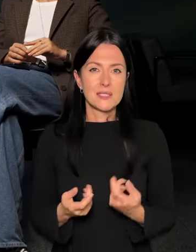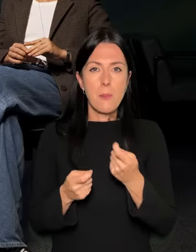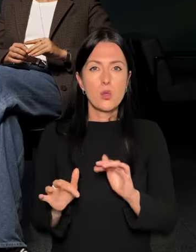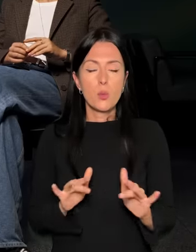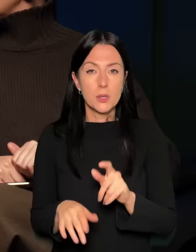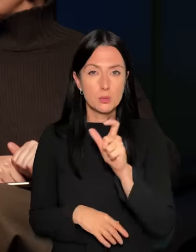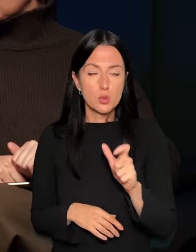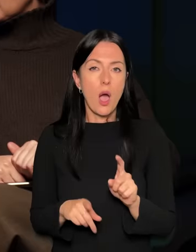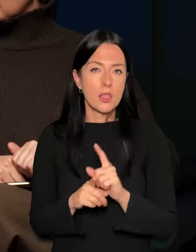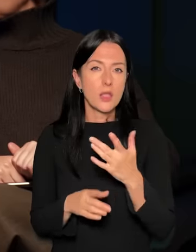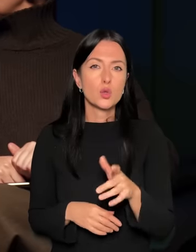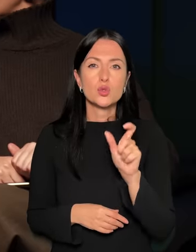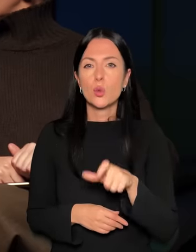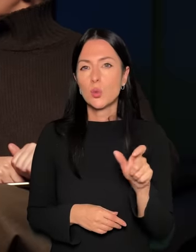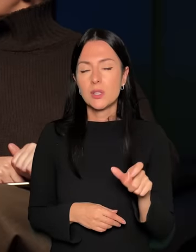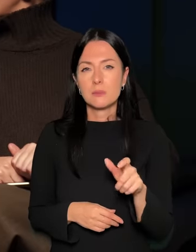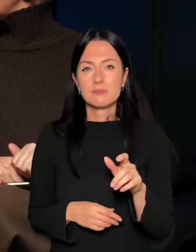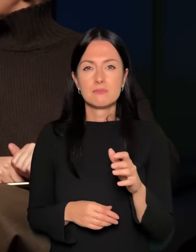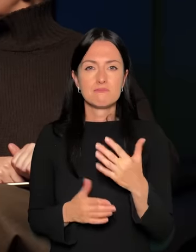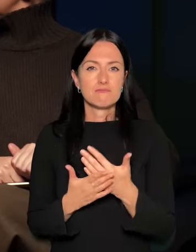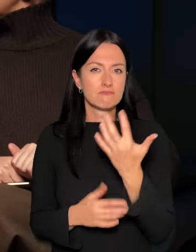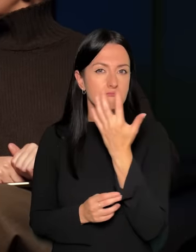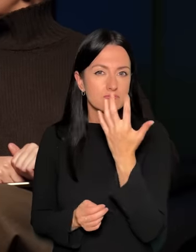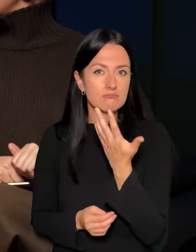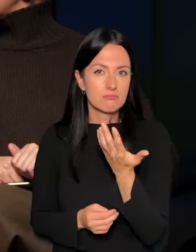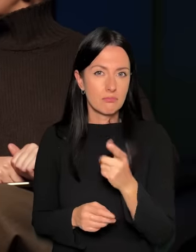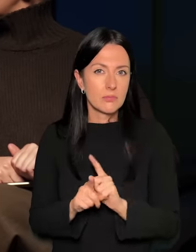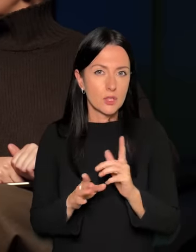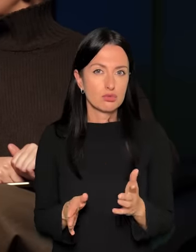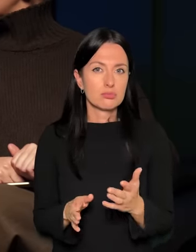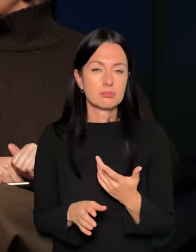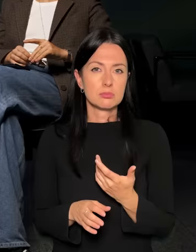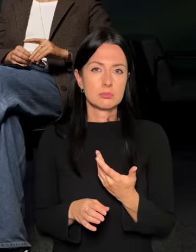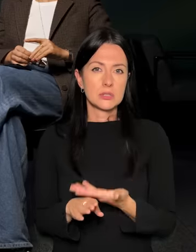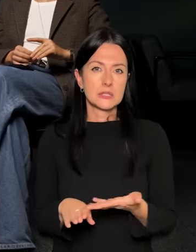but people with visual impairments also face significant difficulties.